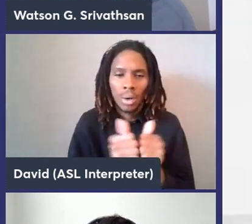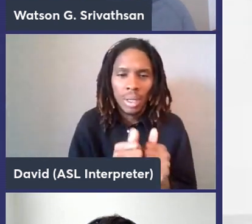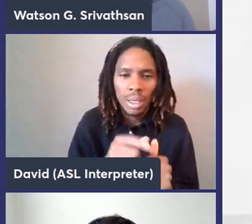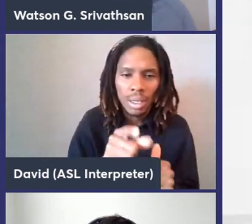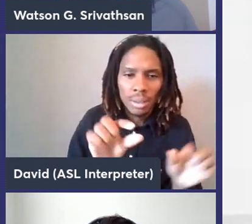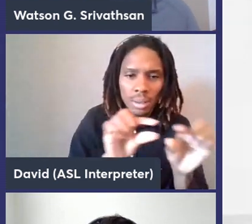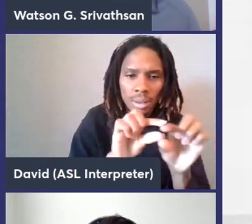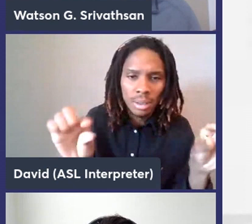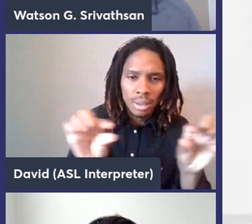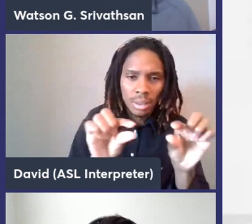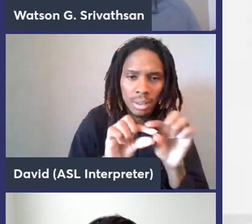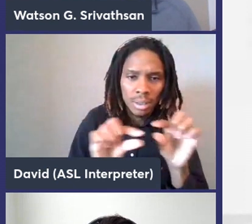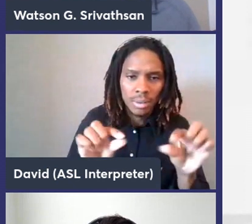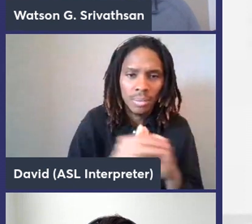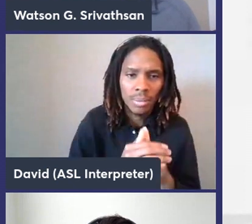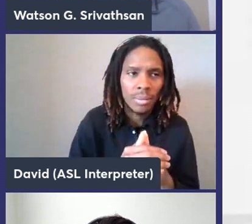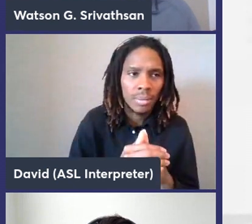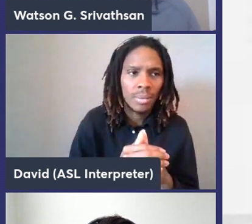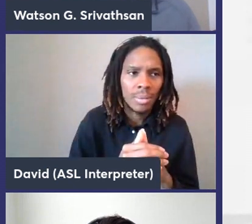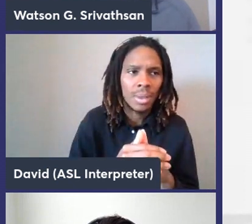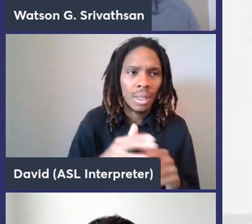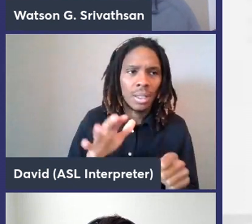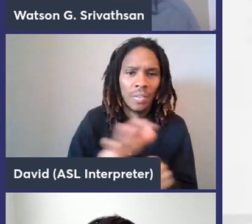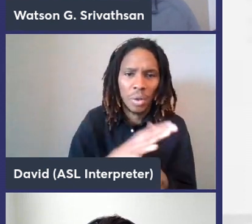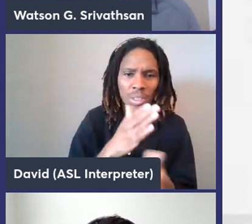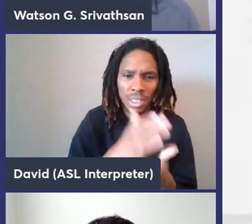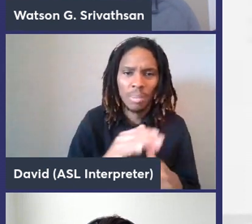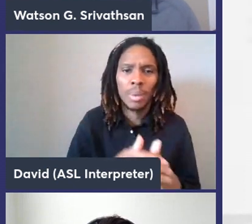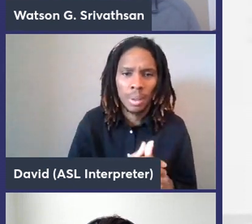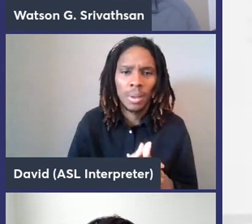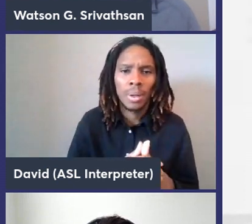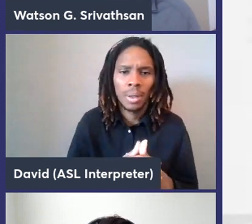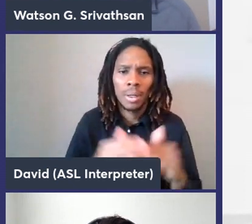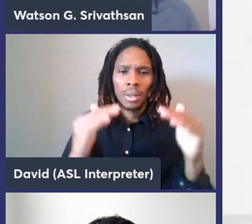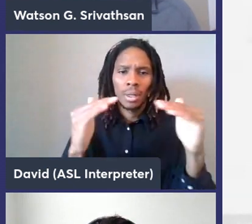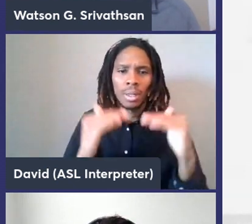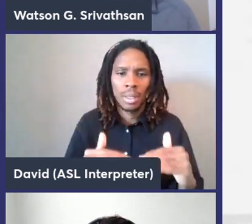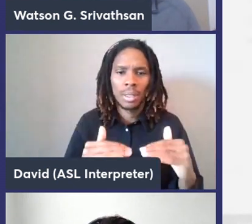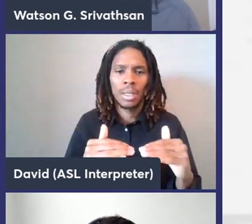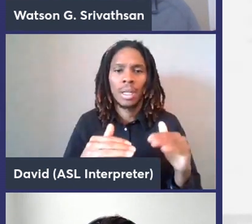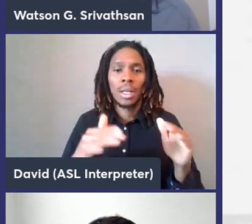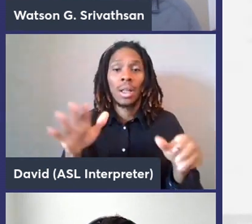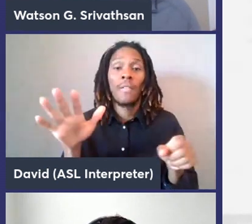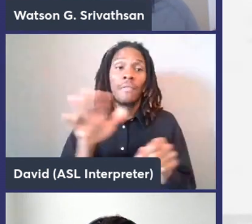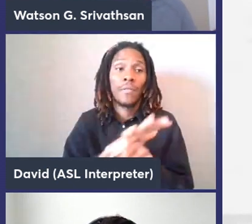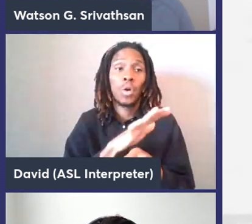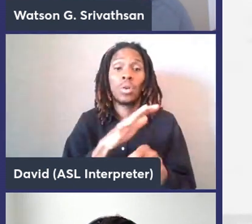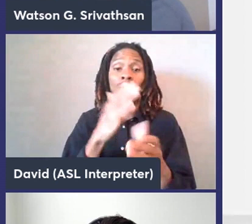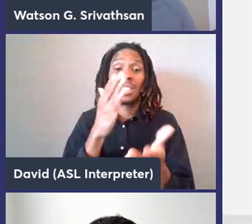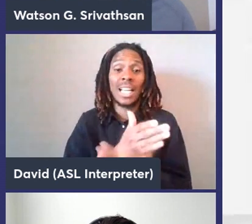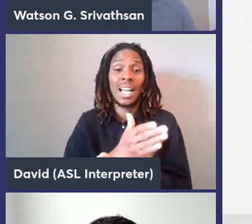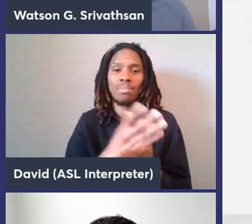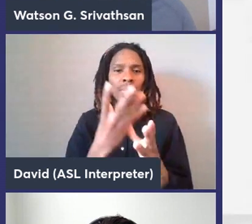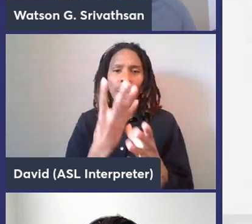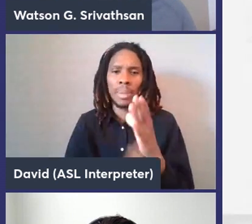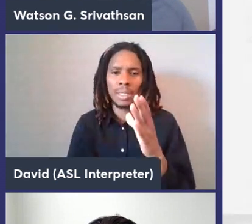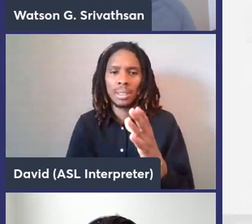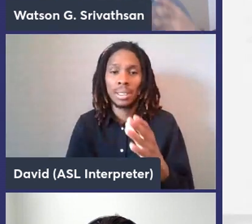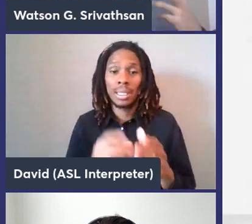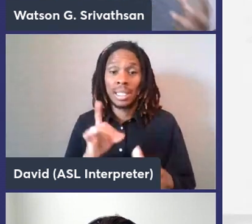And the full stop is missing. Did I use a custom terminology?